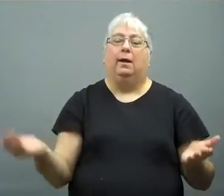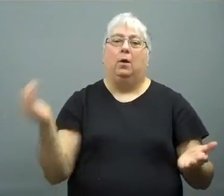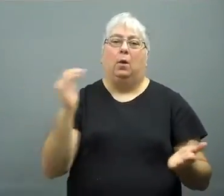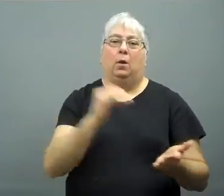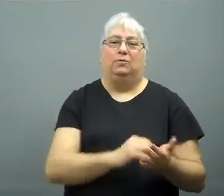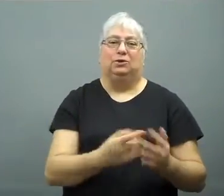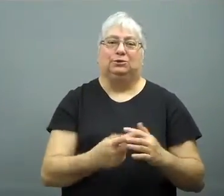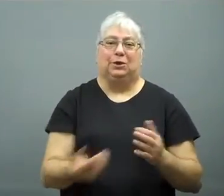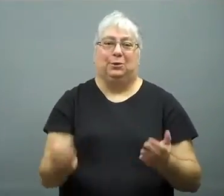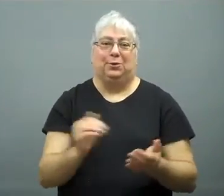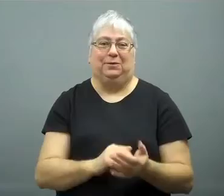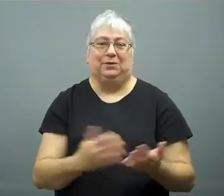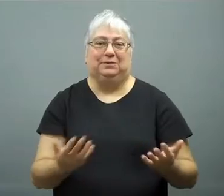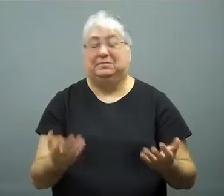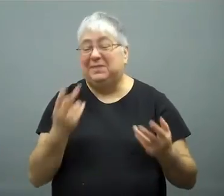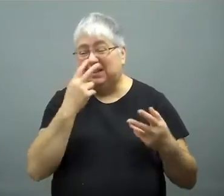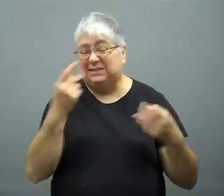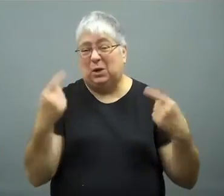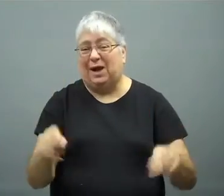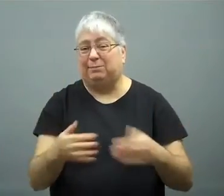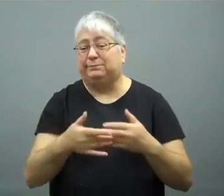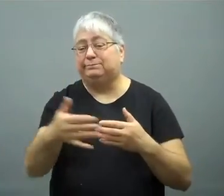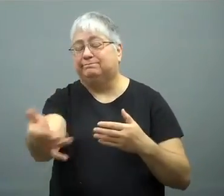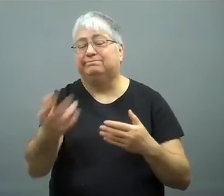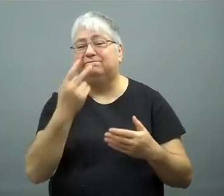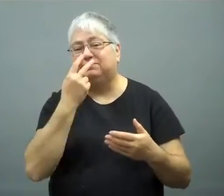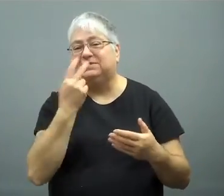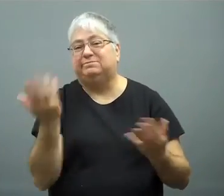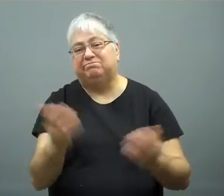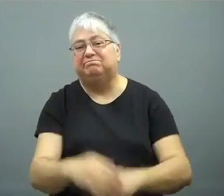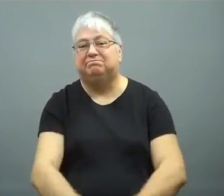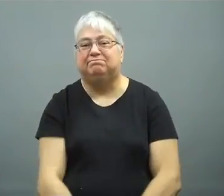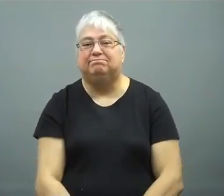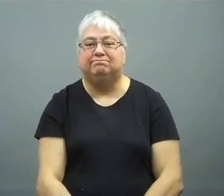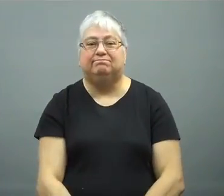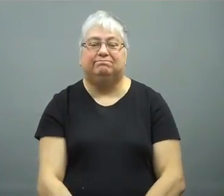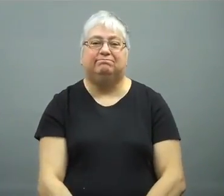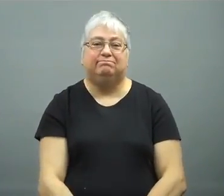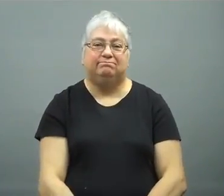then it would start all over again. We'll see what happens.